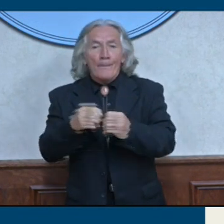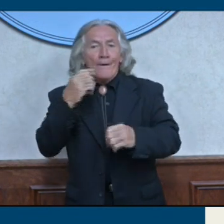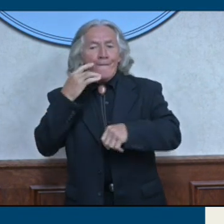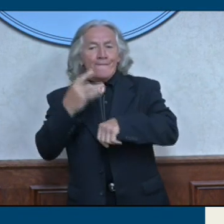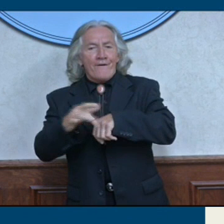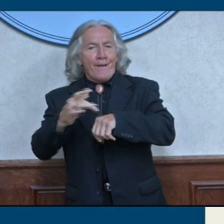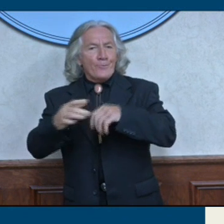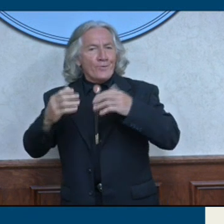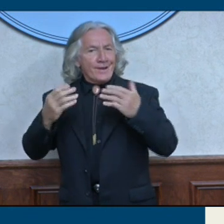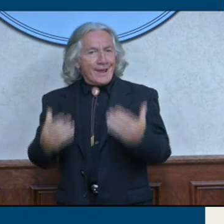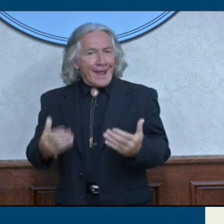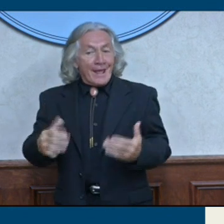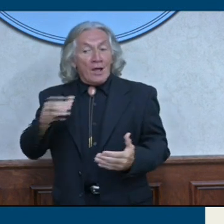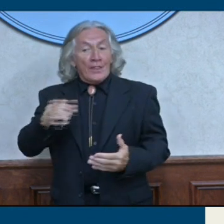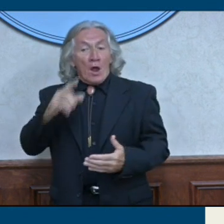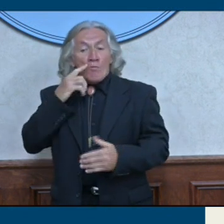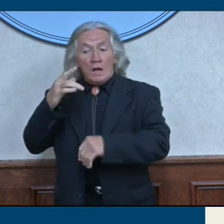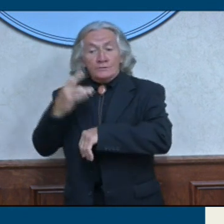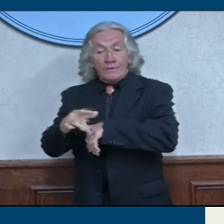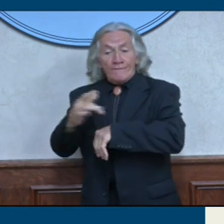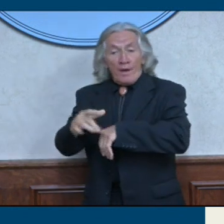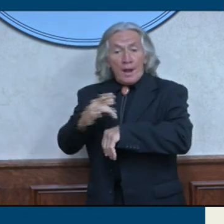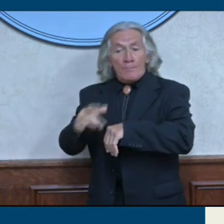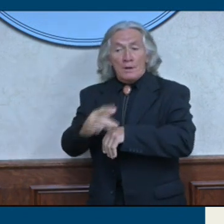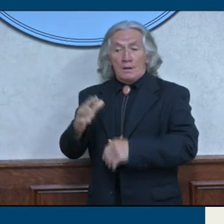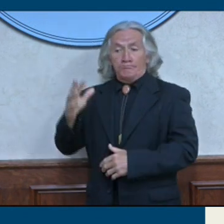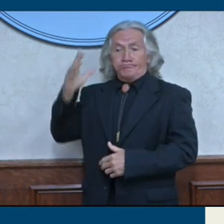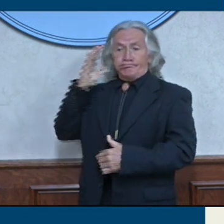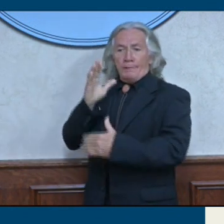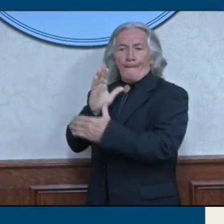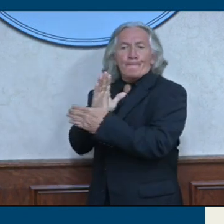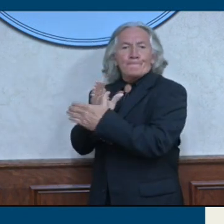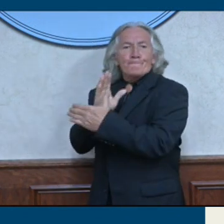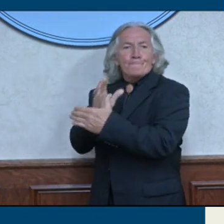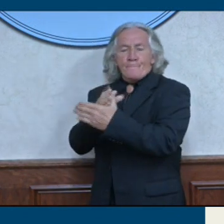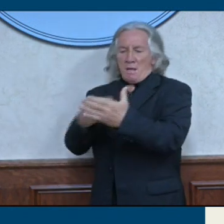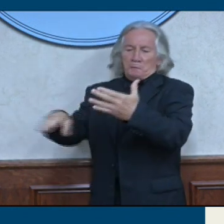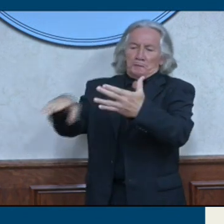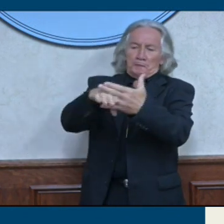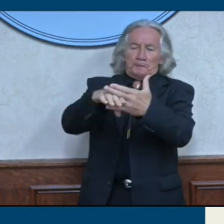ABOUT 15,000 BEDS THAT ARE AVAILABLE SO STILL NEARLY 20 TWICE, THE TWICE, THE NUMBER